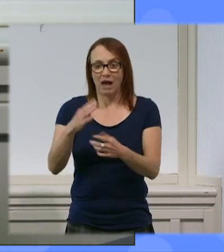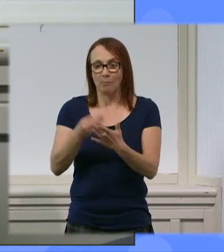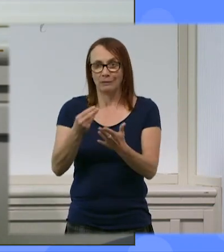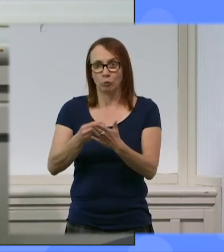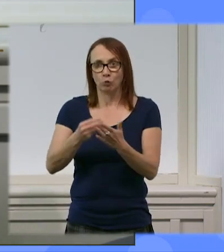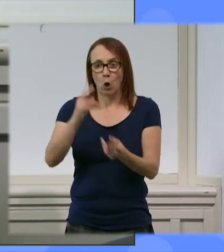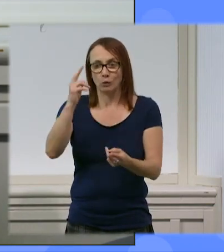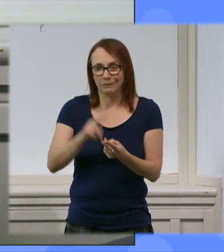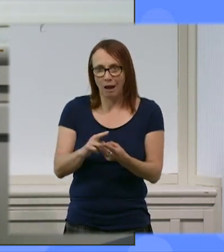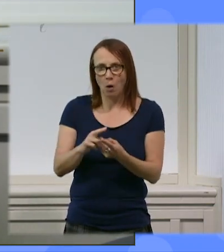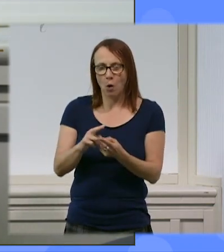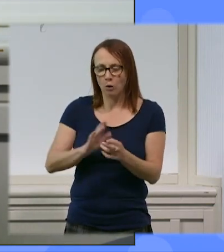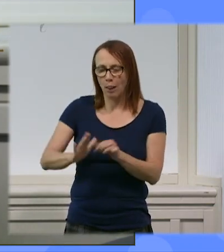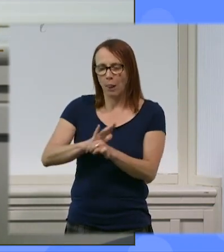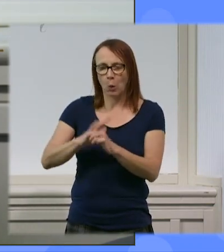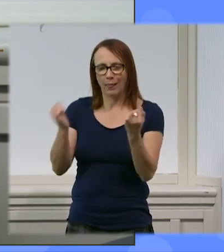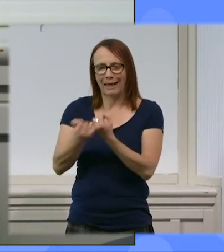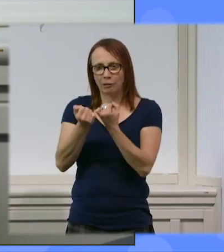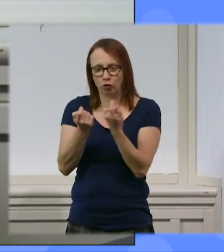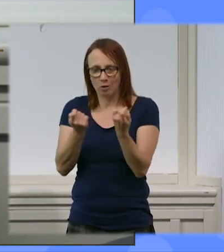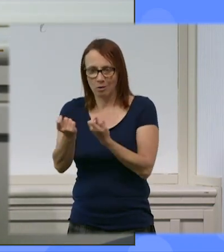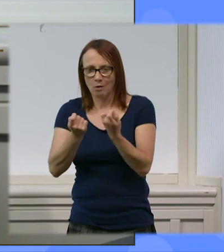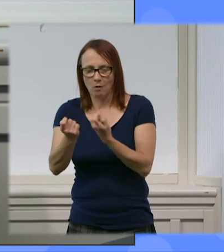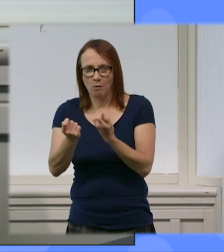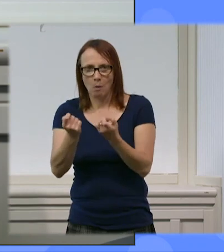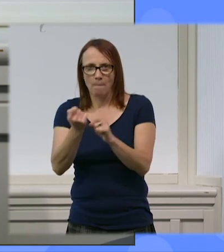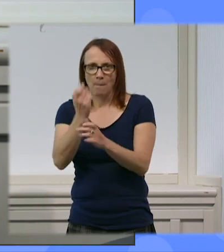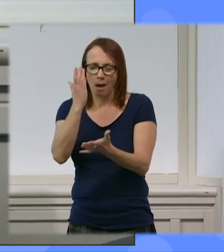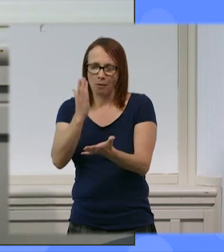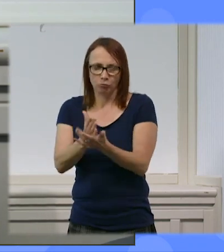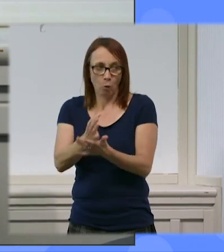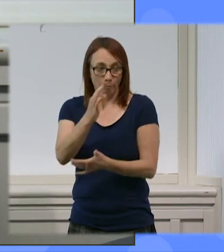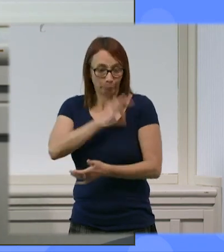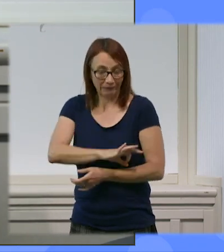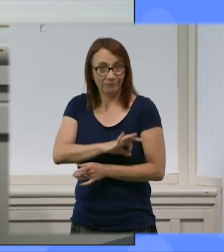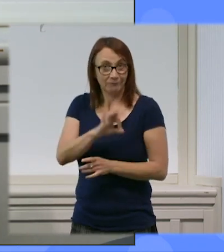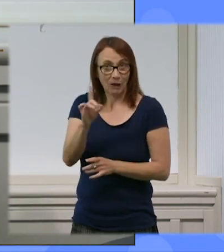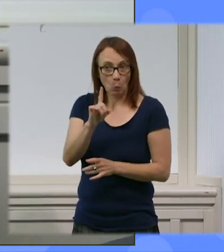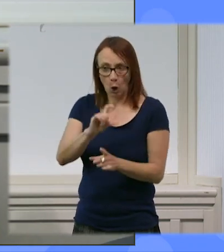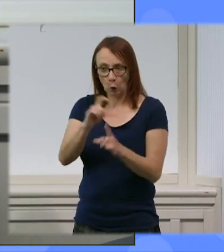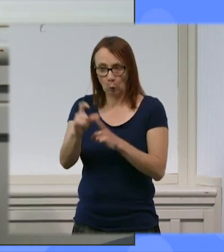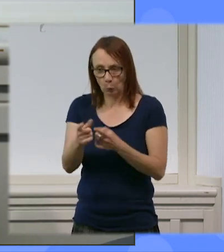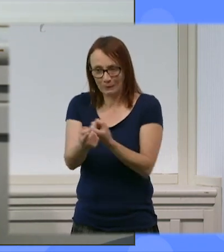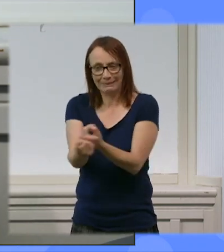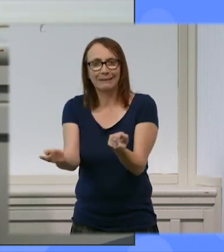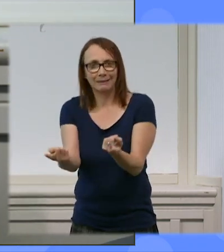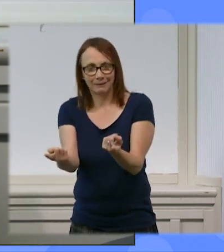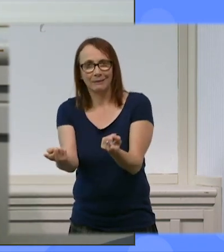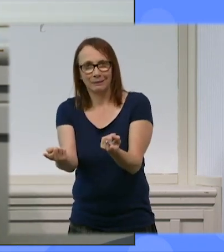of local energy regeneration and ensure that those benefits go first and foremost to the communities that are most impacted so it's not an either/or